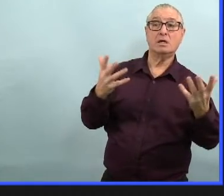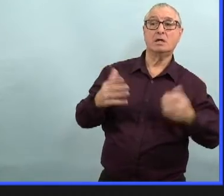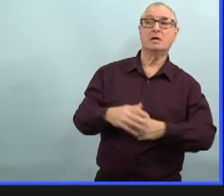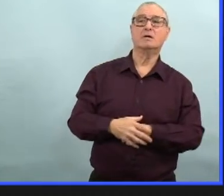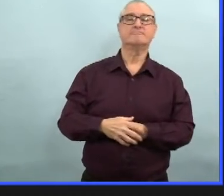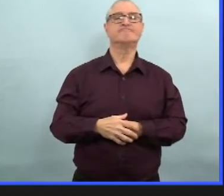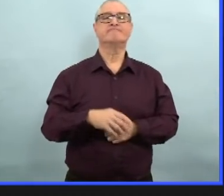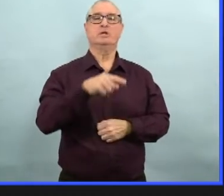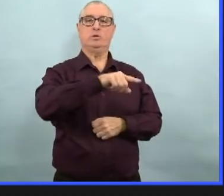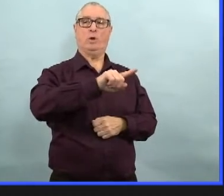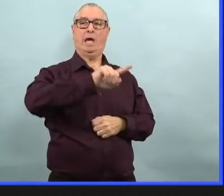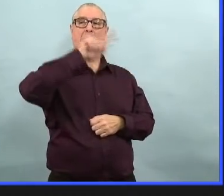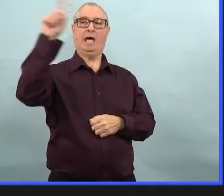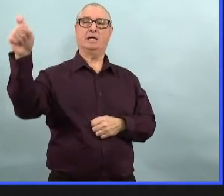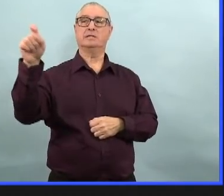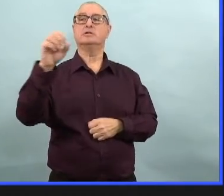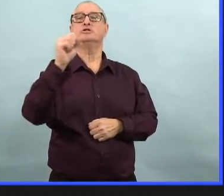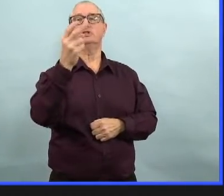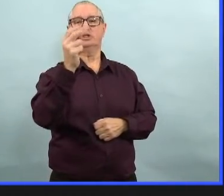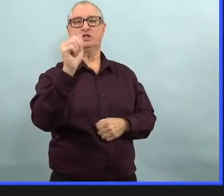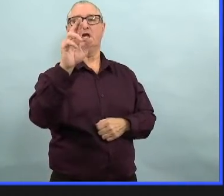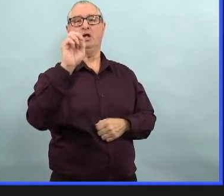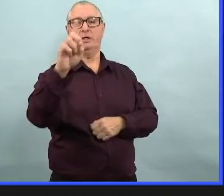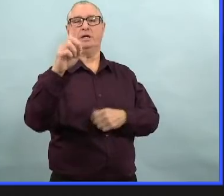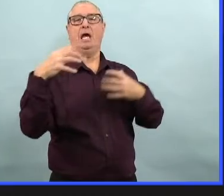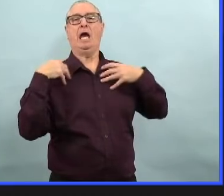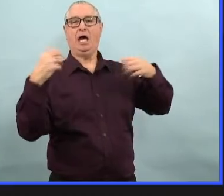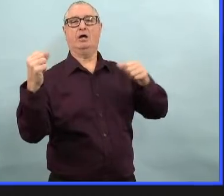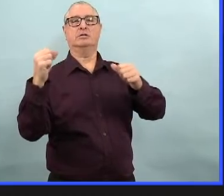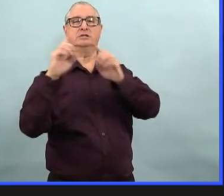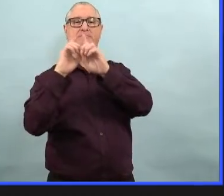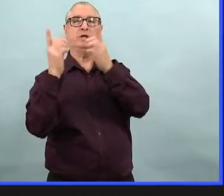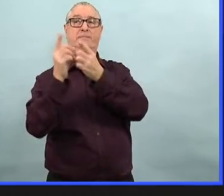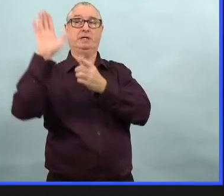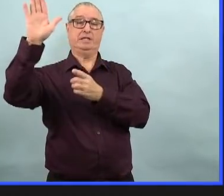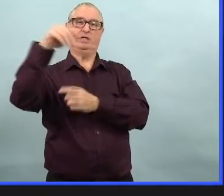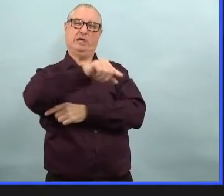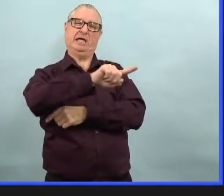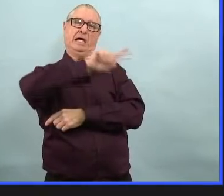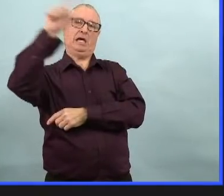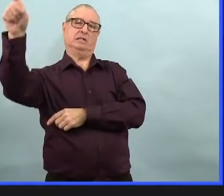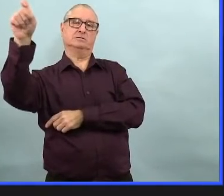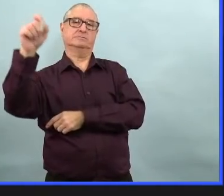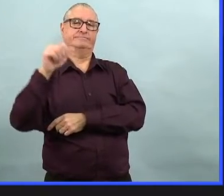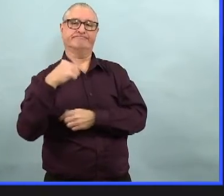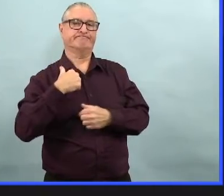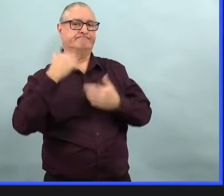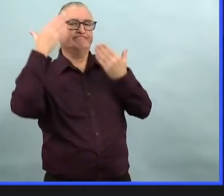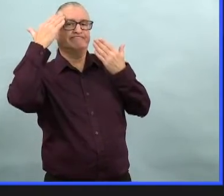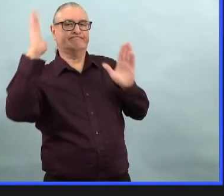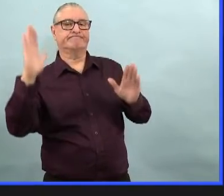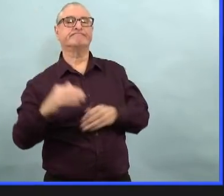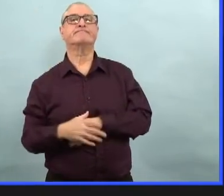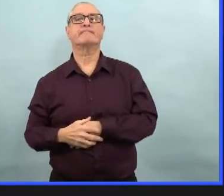from the winnipeg sun james yeah good afternoon doctors uh just to follow up on the previous